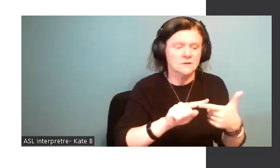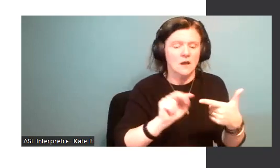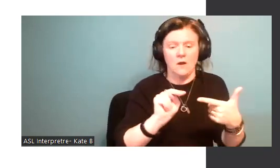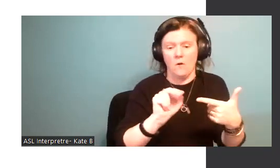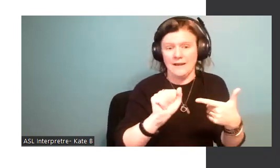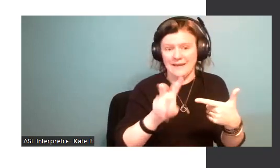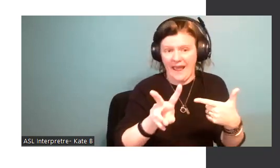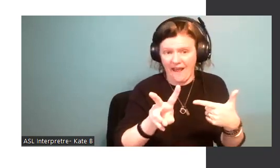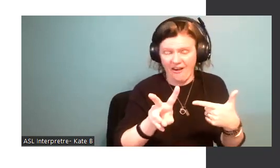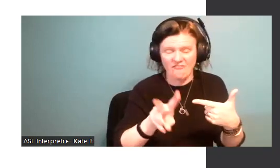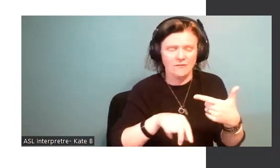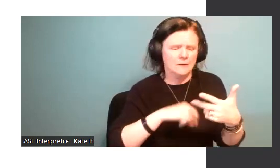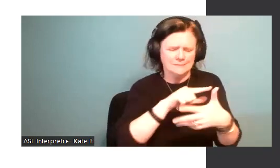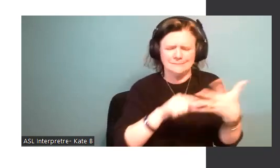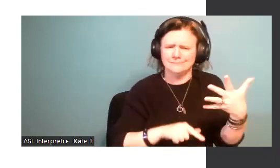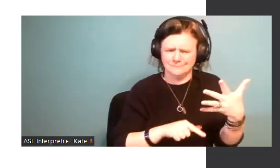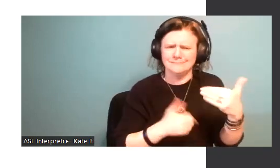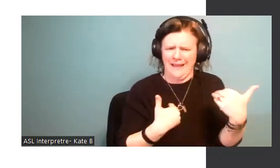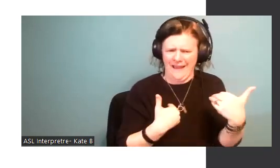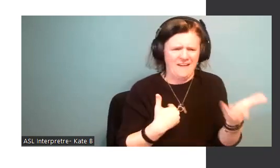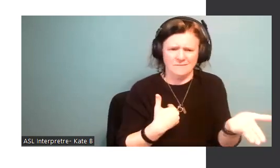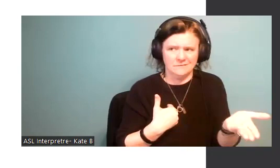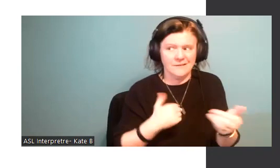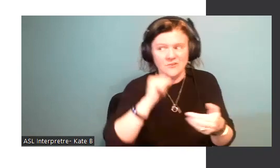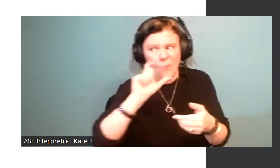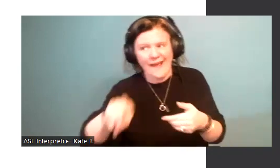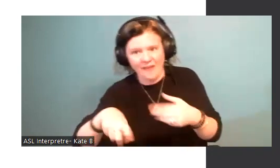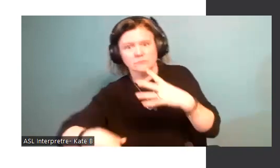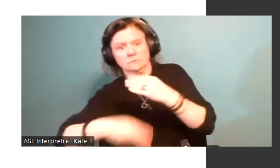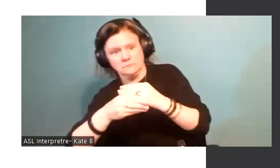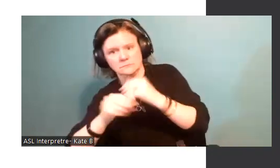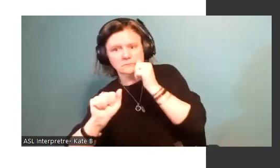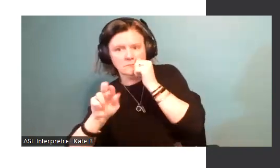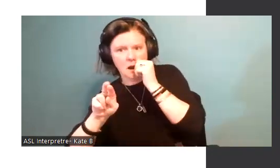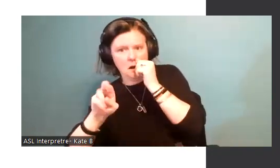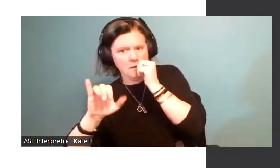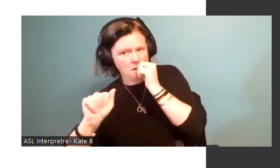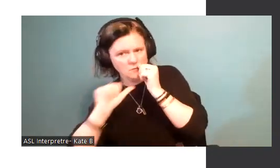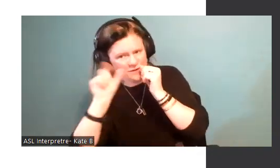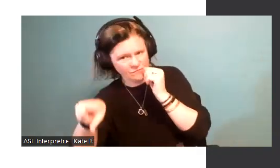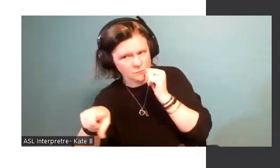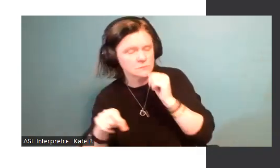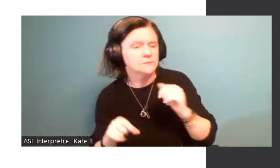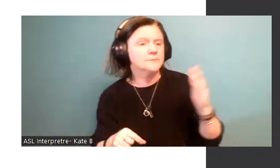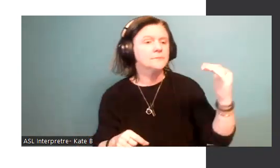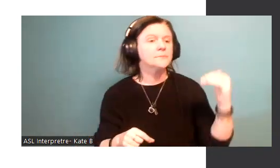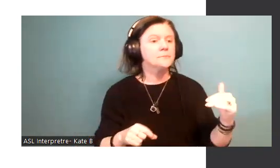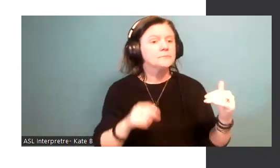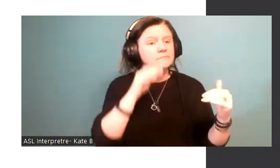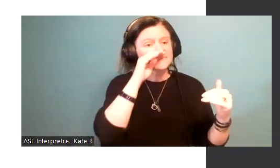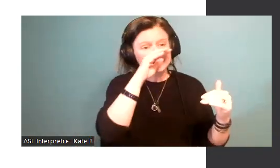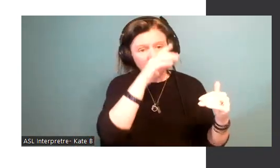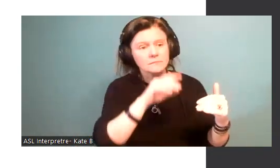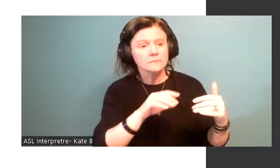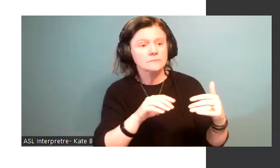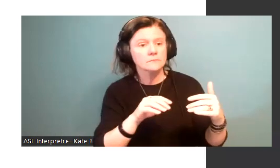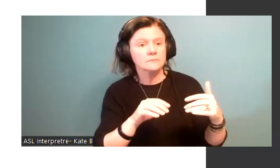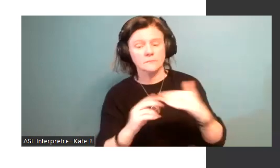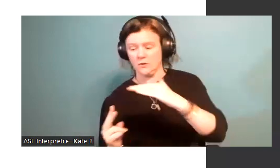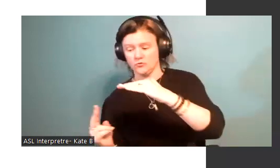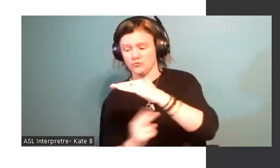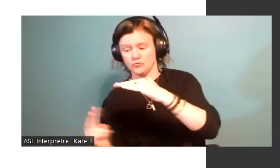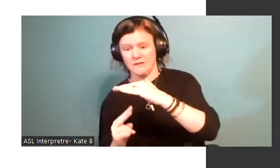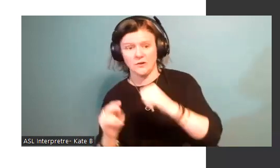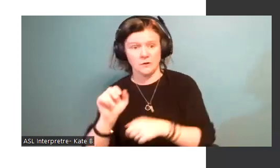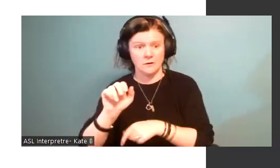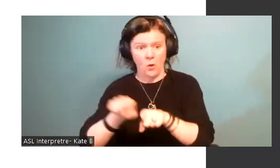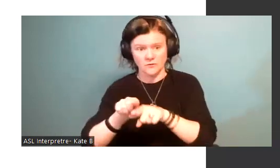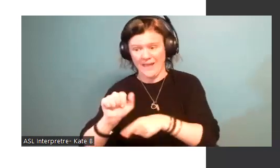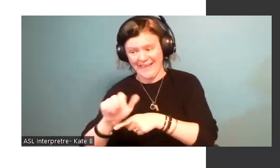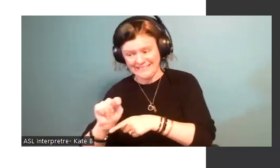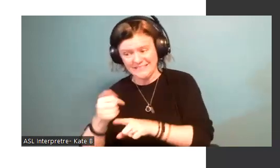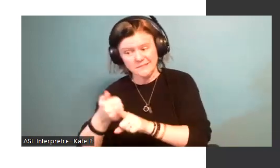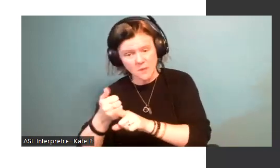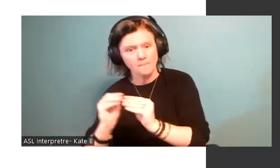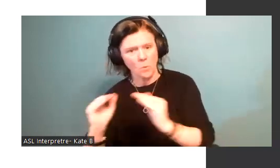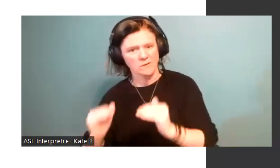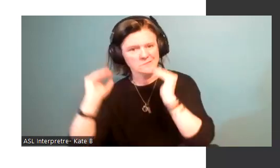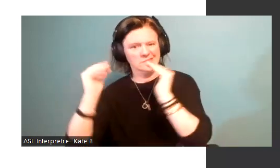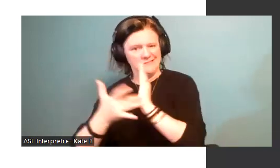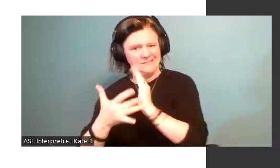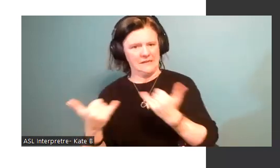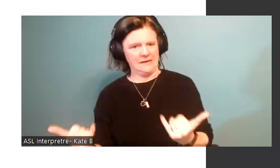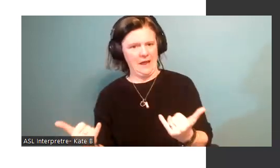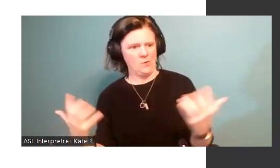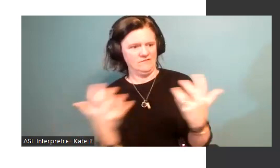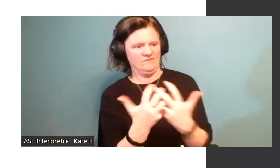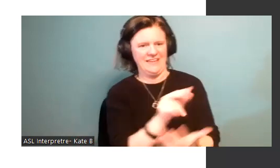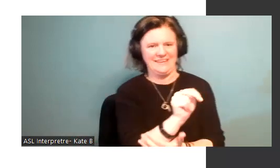HTML 5 has a lot of the functionality of these roles